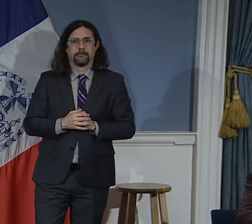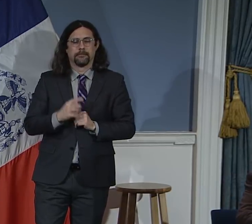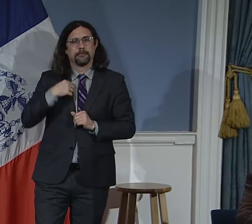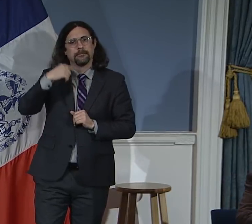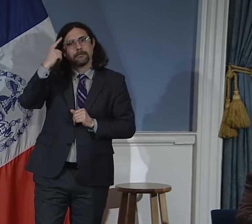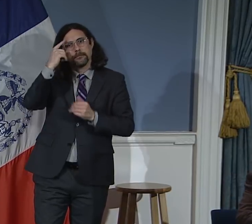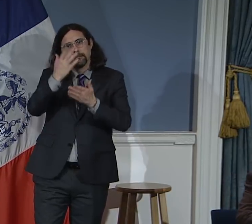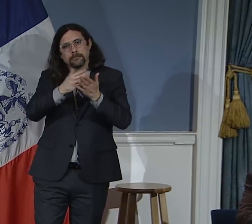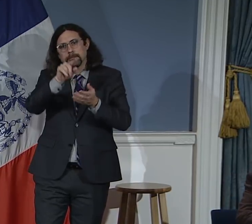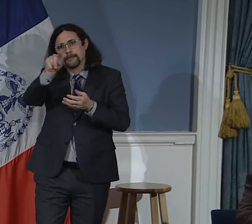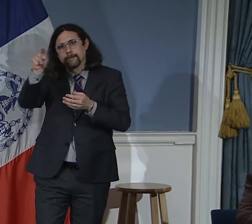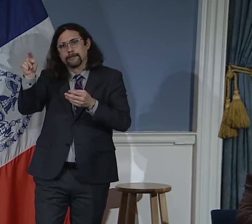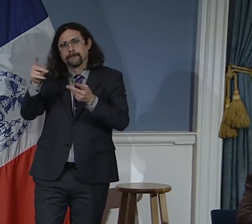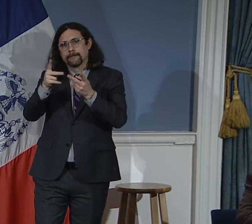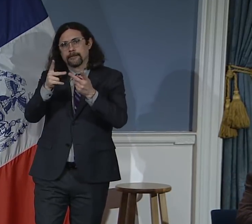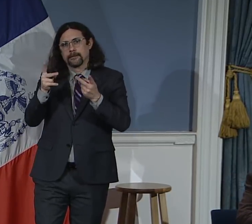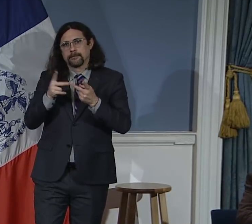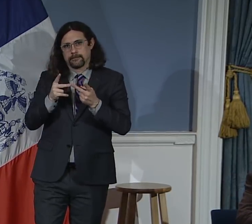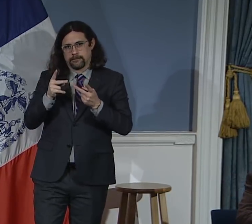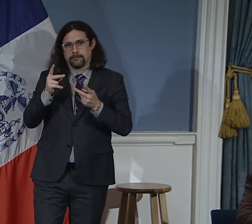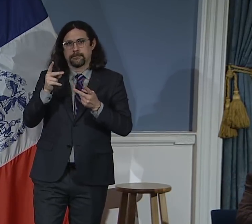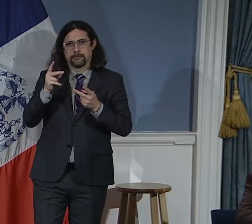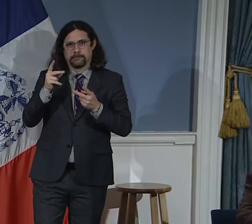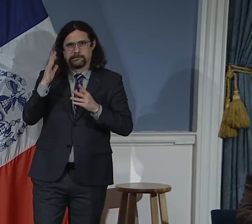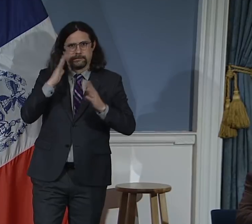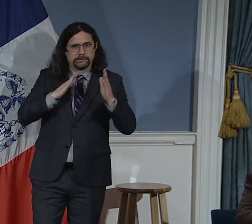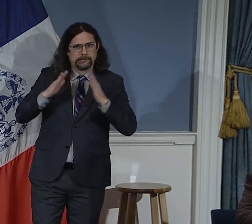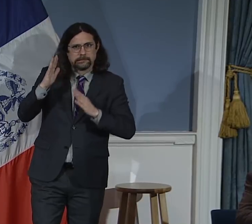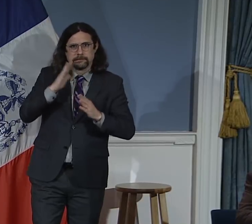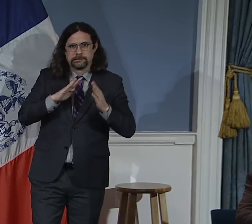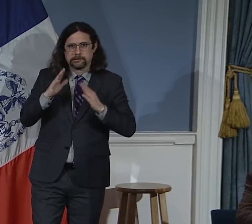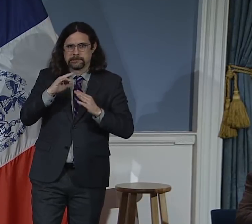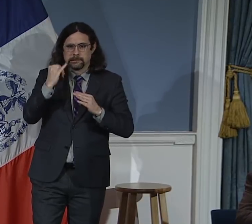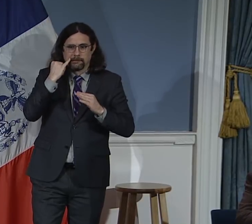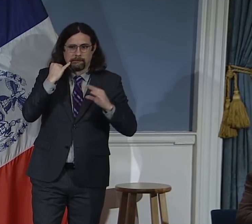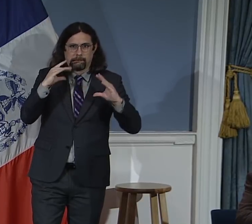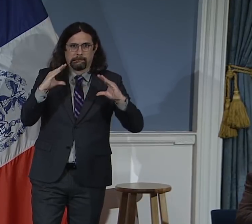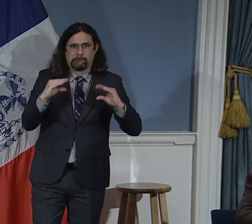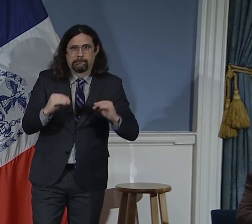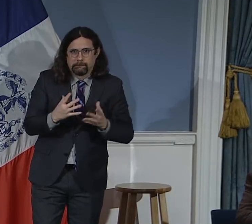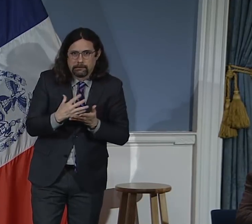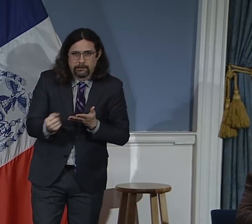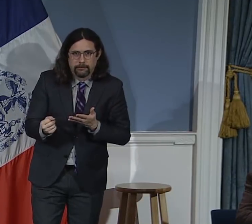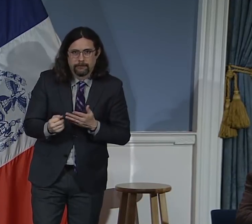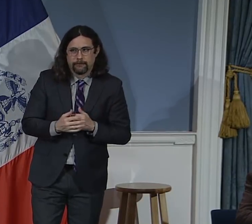BUT WE HEARD RMOUR.S WE DID SOME FOLLOW-UPS. I THINK THERE WERE SOM EPLACES THAT HAD EITHER, YOU KNOW, THEY WERE GETTING